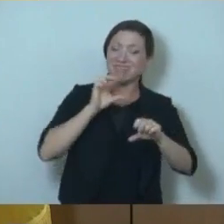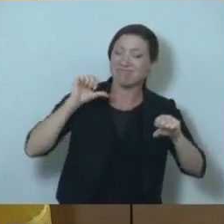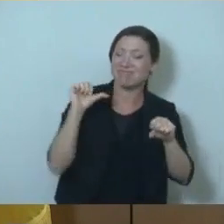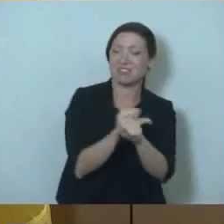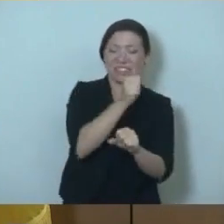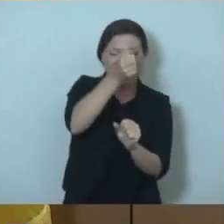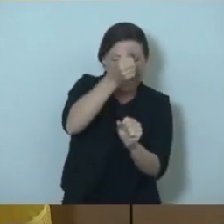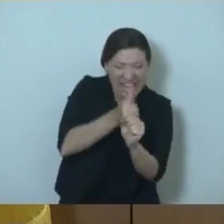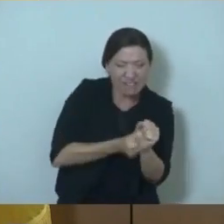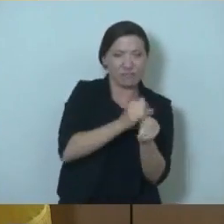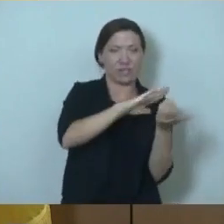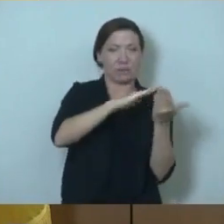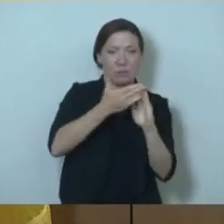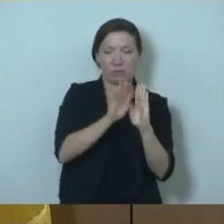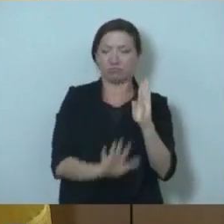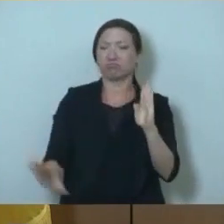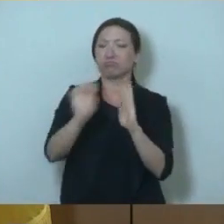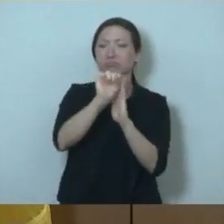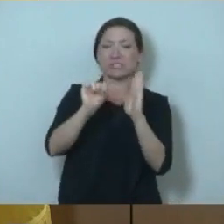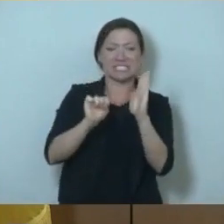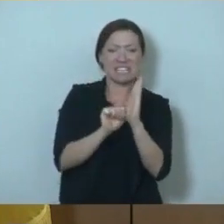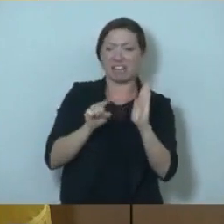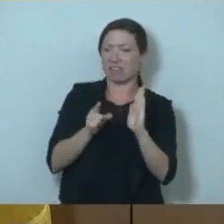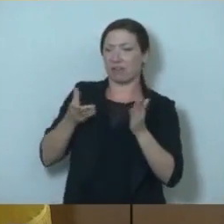THEY ARE QUITE LITERALLY NEARLY IN EVERY SINGLE COMMUNITY.